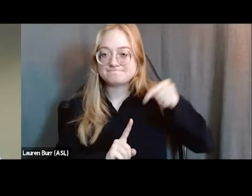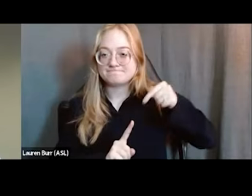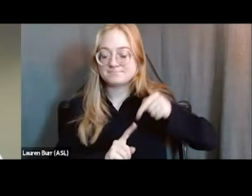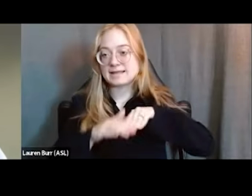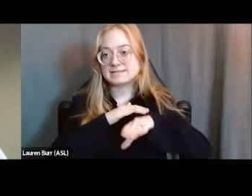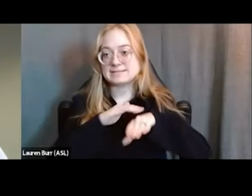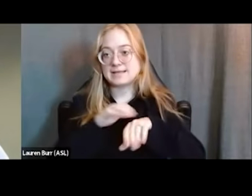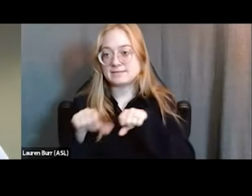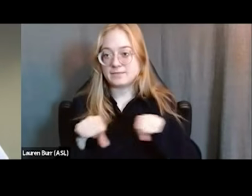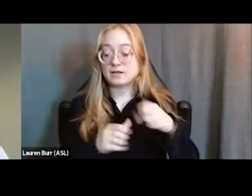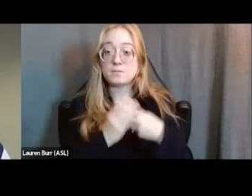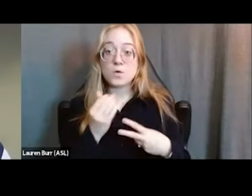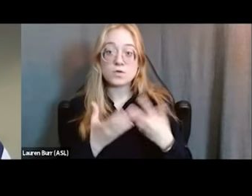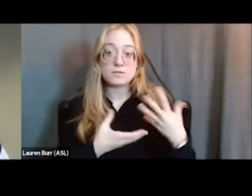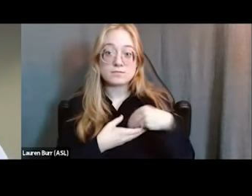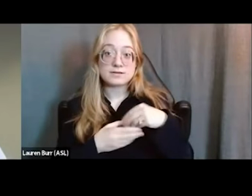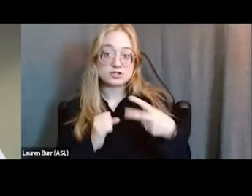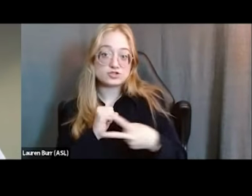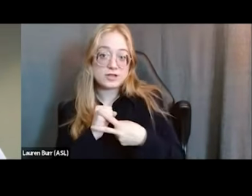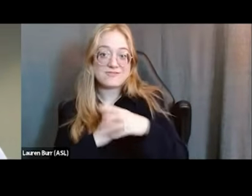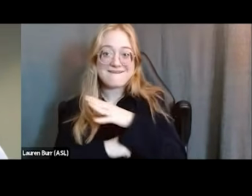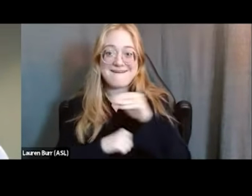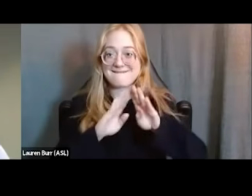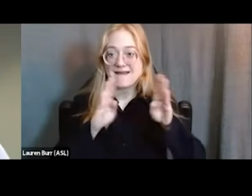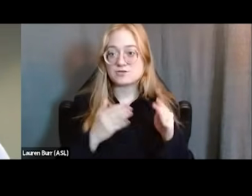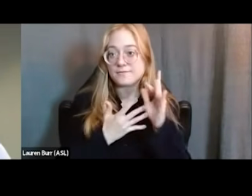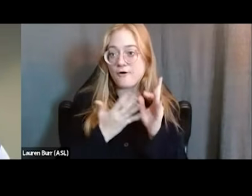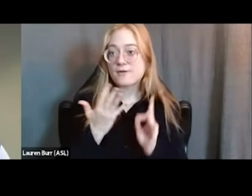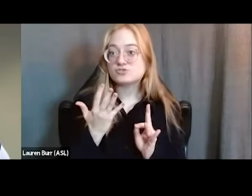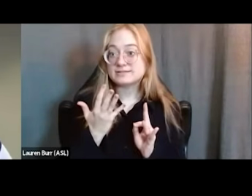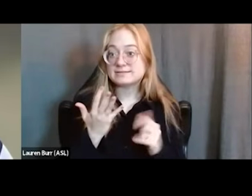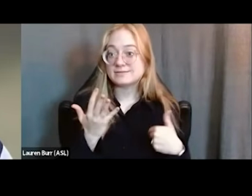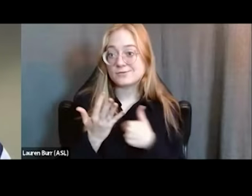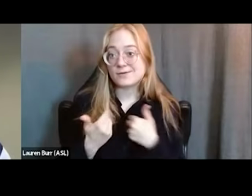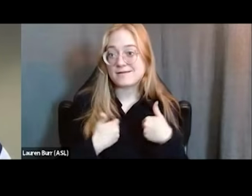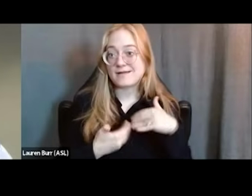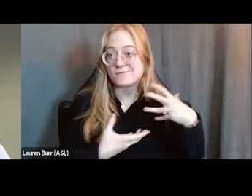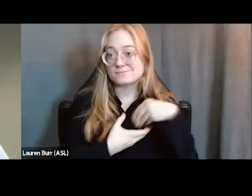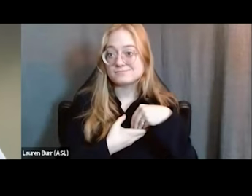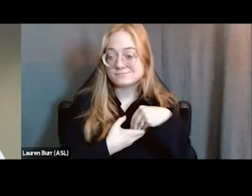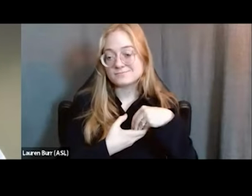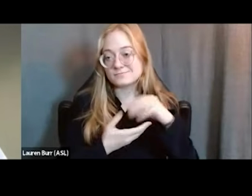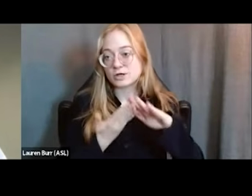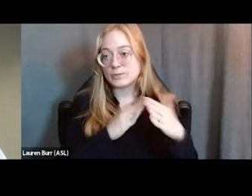both within shelter spaces but also within the housing options that we have within our communities. So as noted, you know, again,